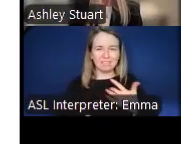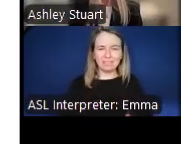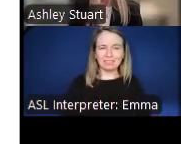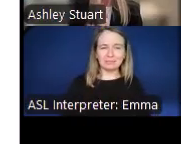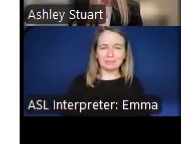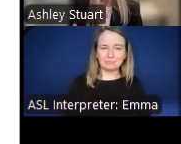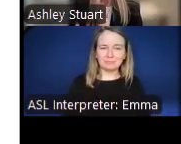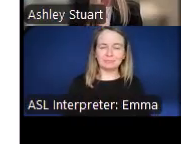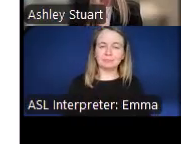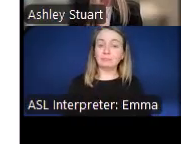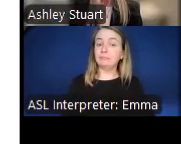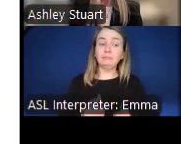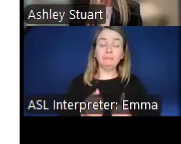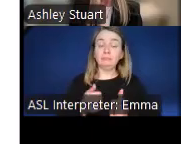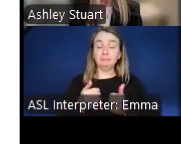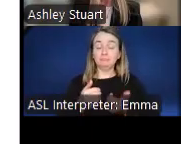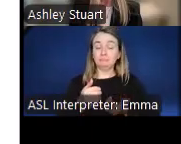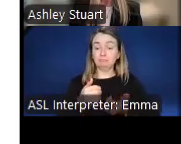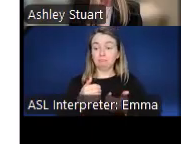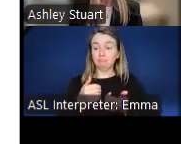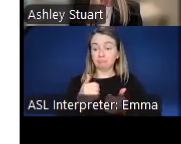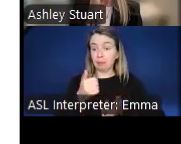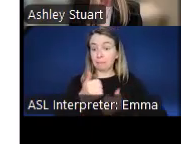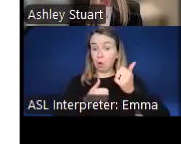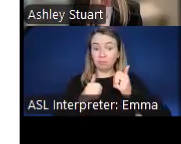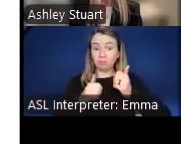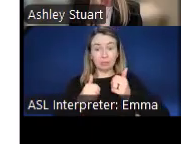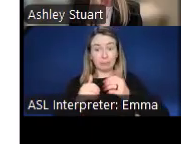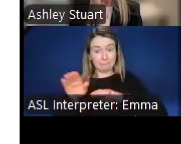and most challenging toddler behaviors that we see are